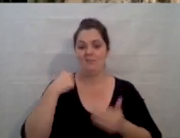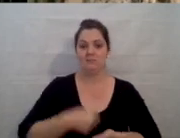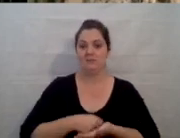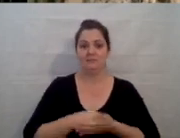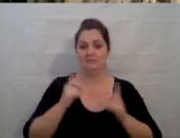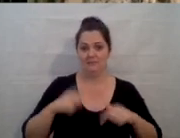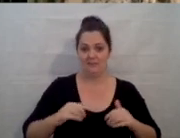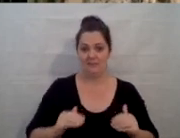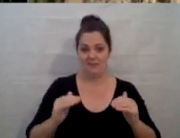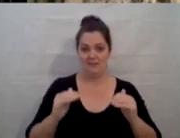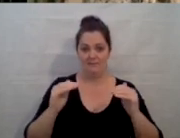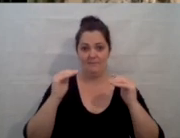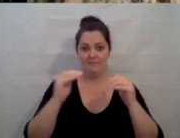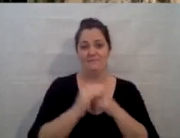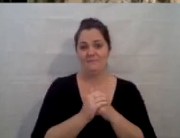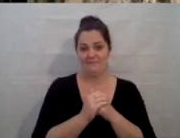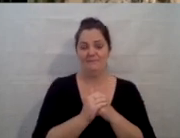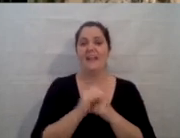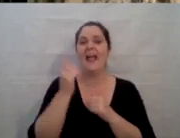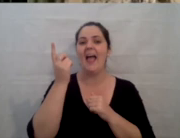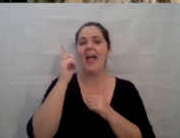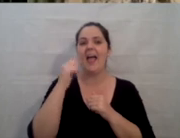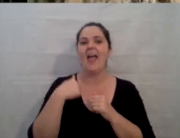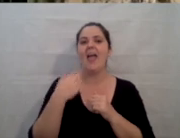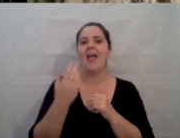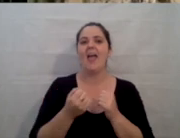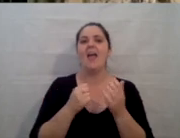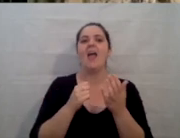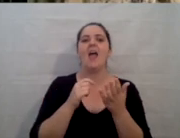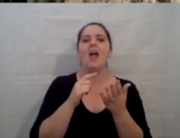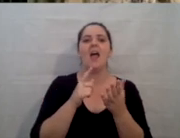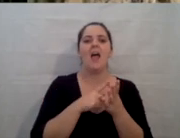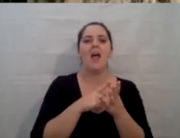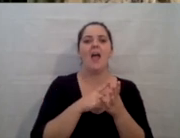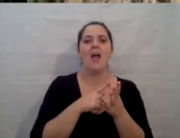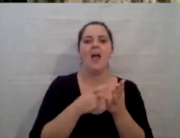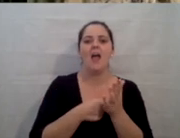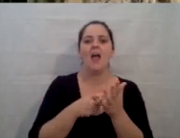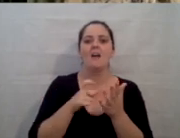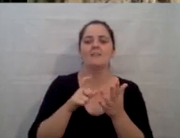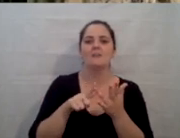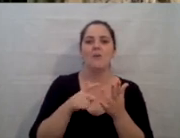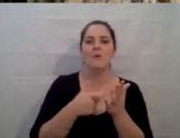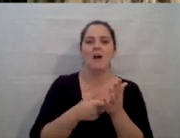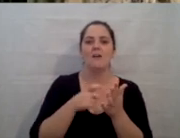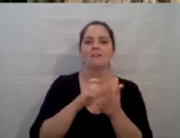an ecorche, E-C-O-R-C-H-E – that is a French word, it's a body that's